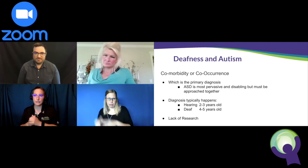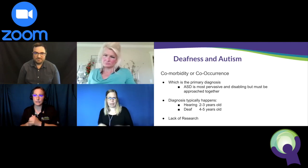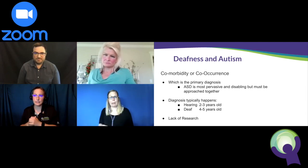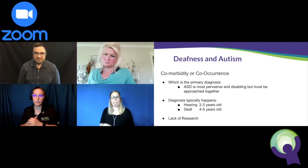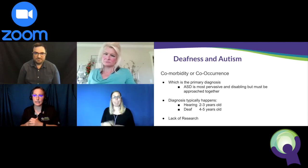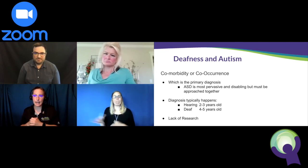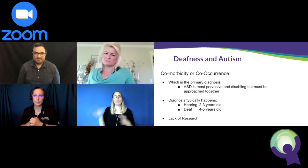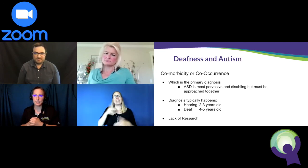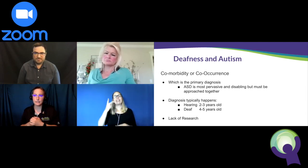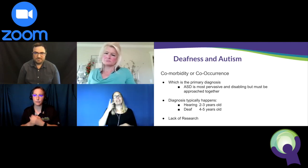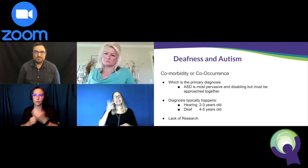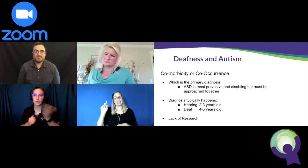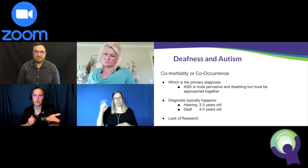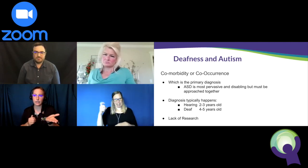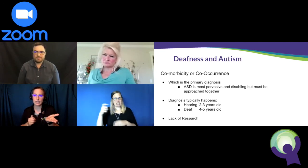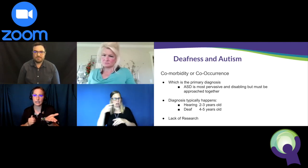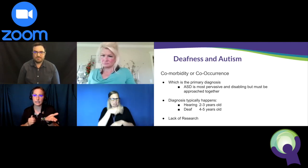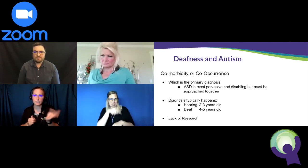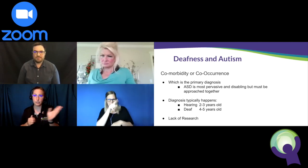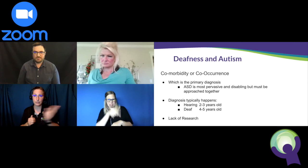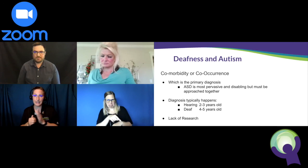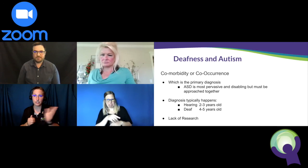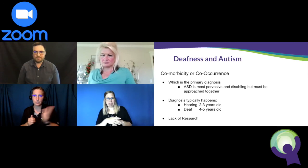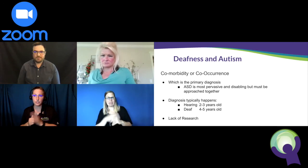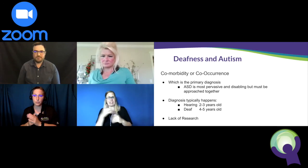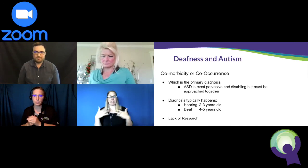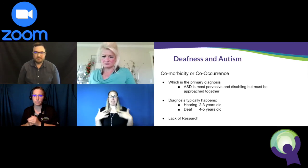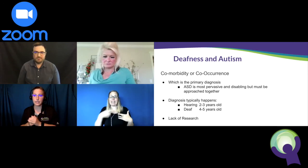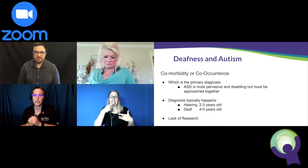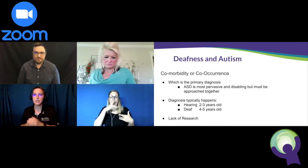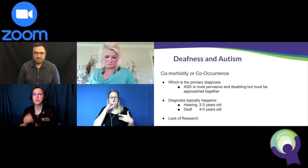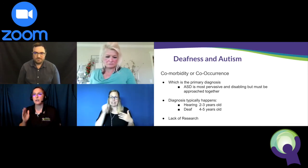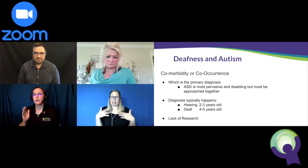typically happens for hearing kids between the ages of two and three.